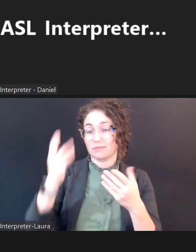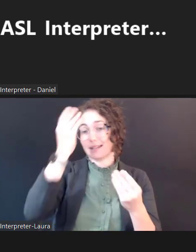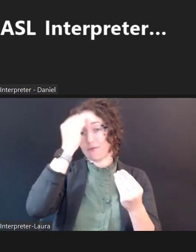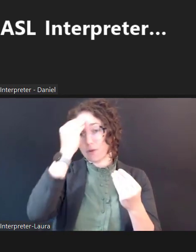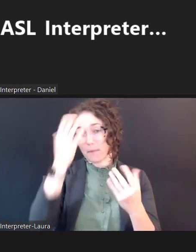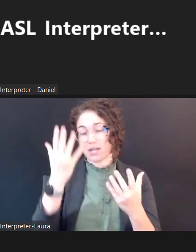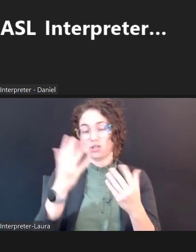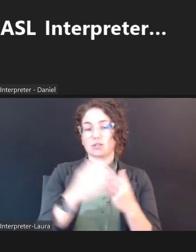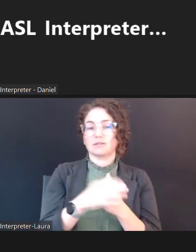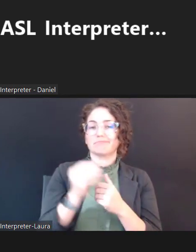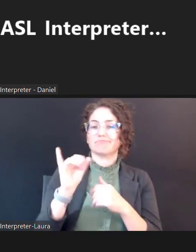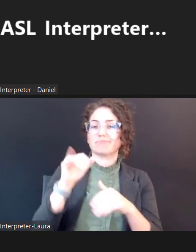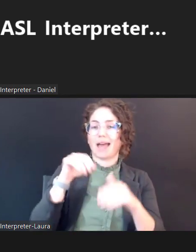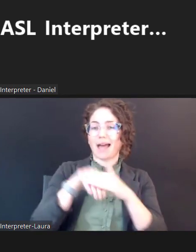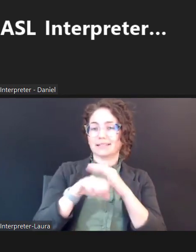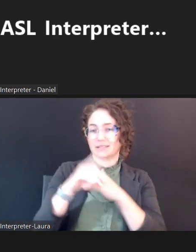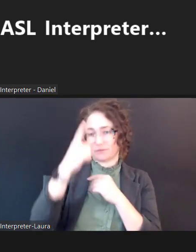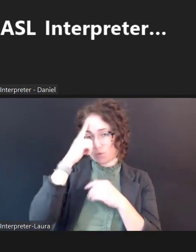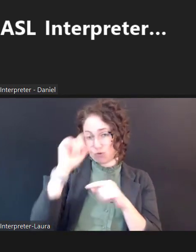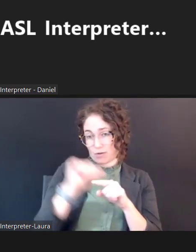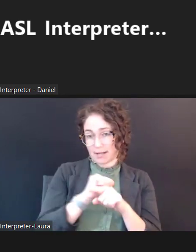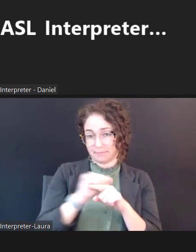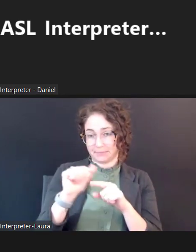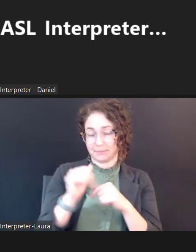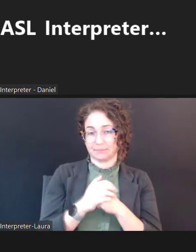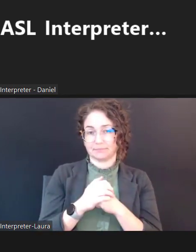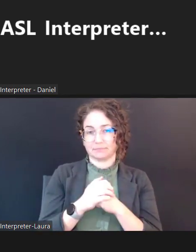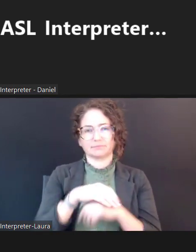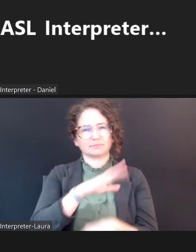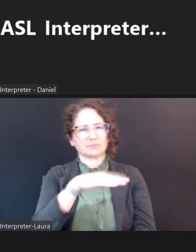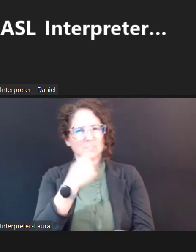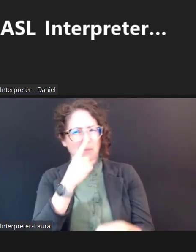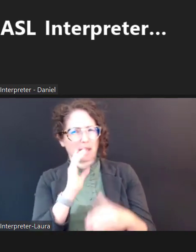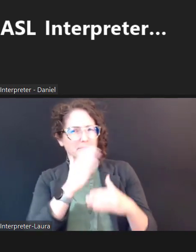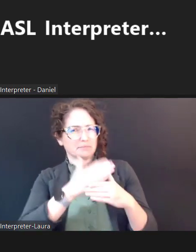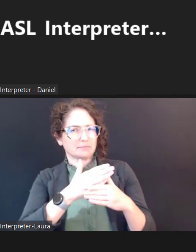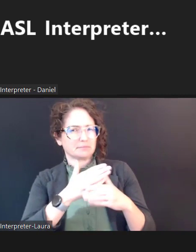Dr. Foust: William K I interject for just a moment? William Eiserman: Yeah, please. Dr.